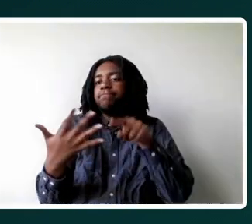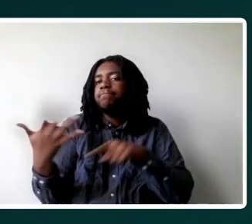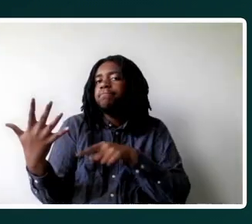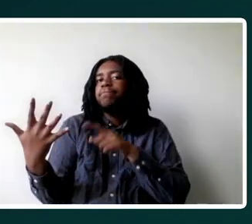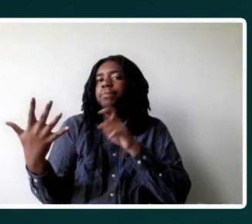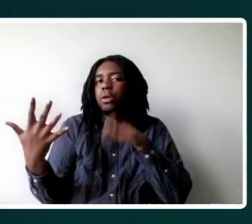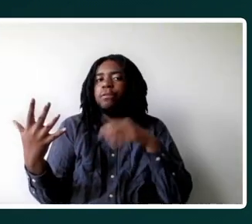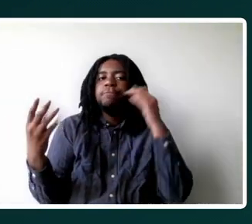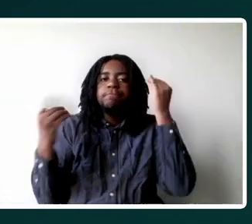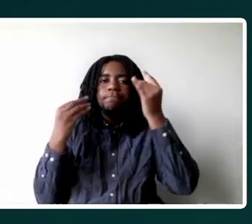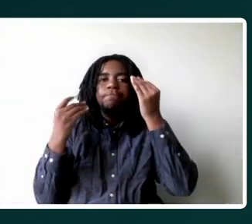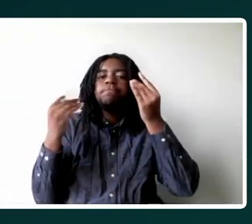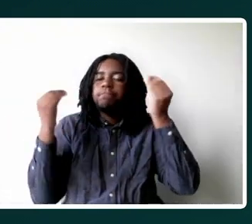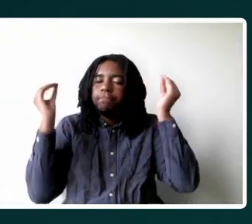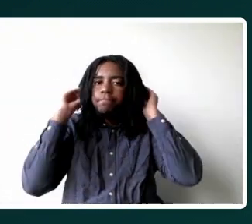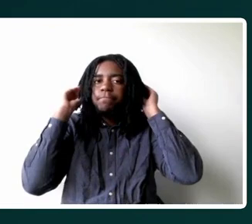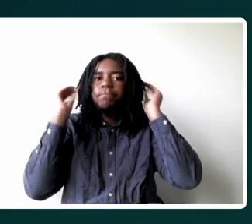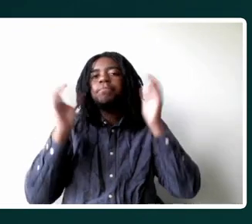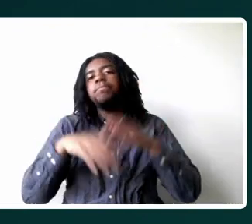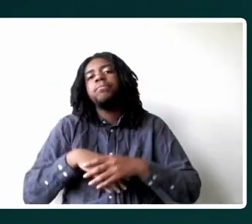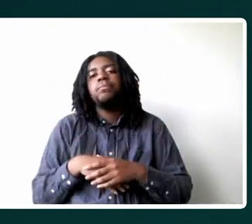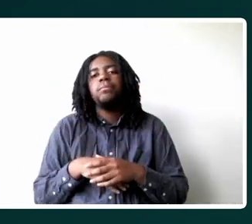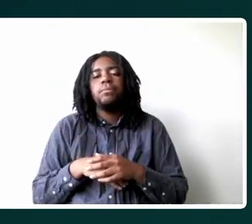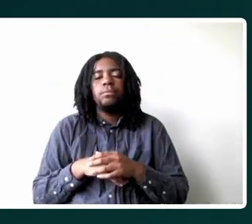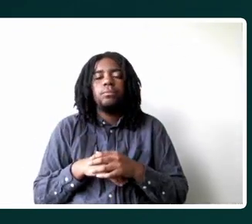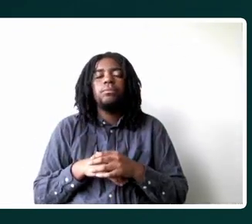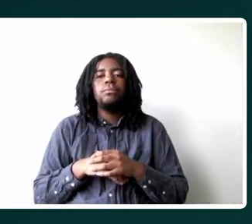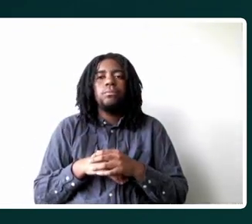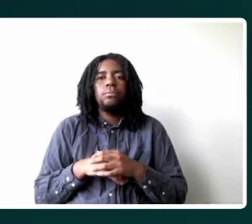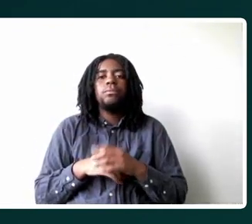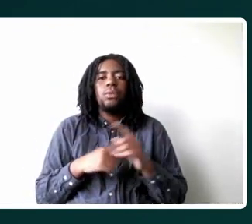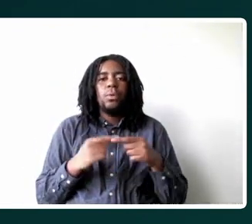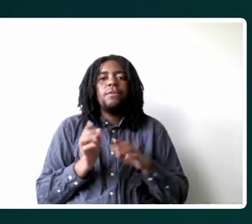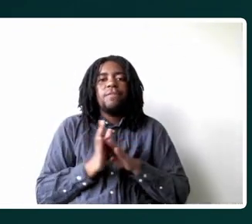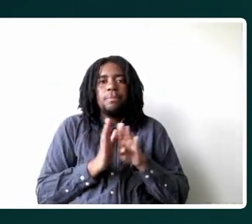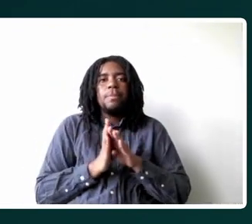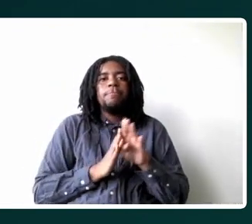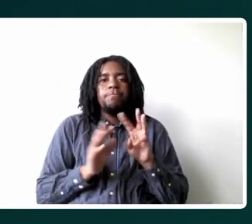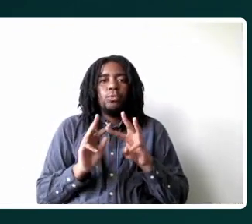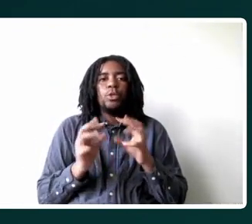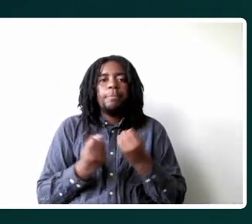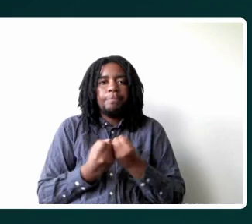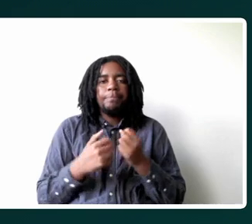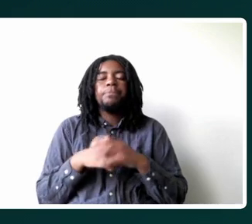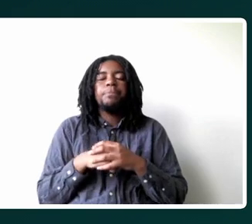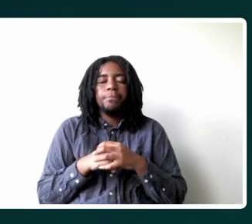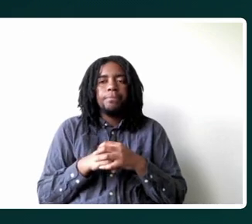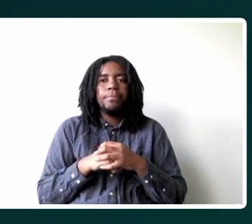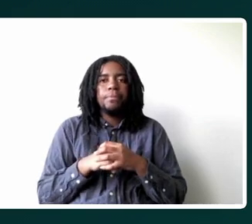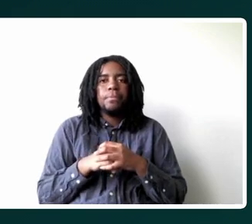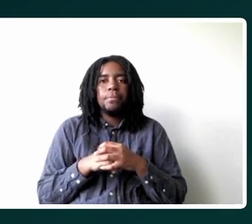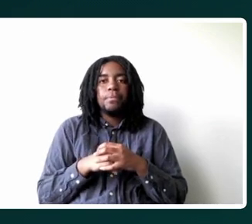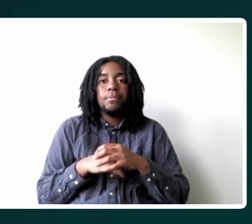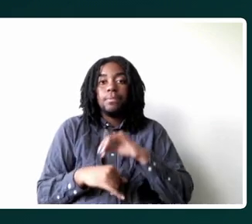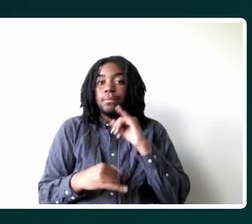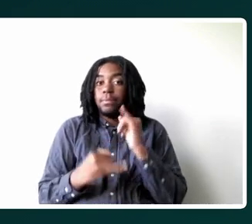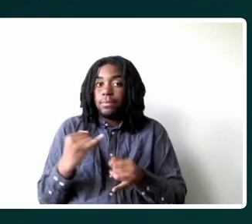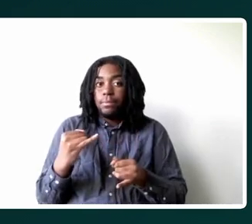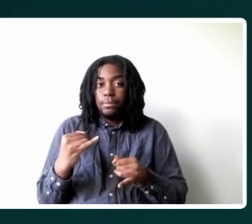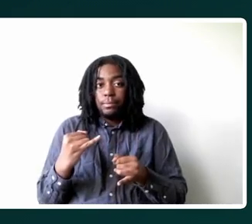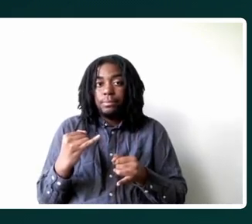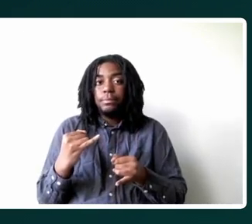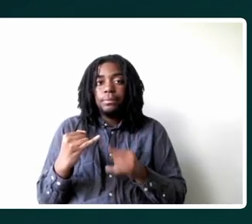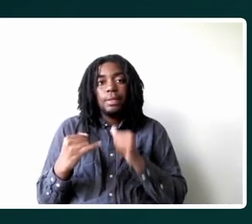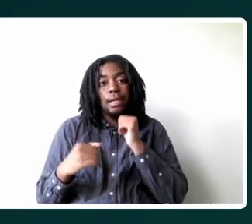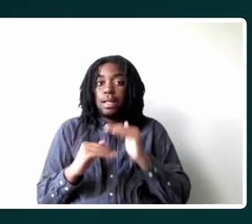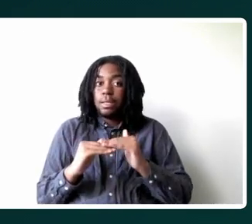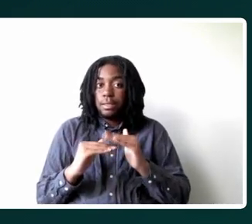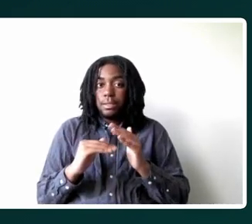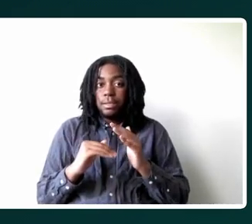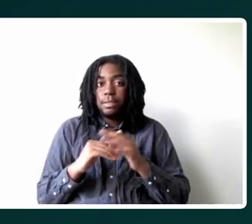about when you're developing such a workshop. And last but not least, funding. The dreaded word,